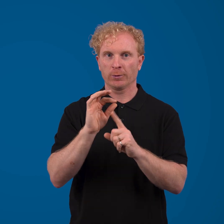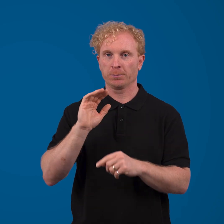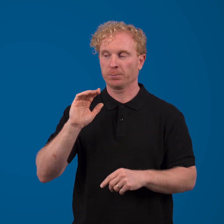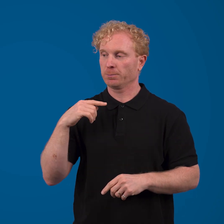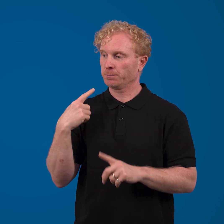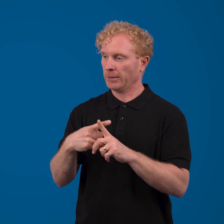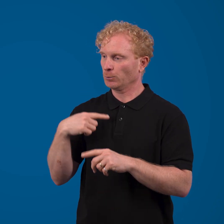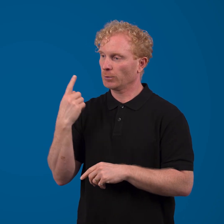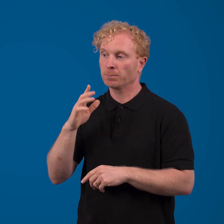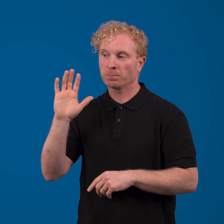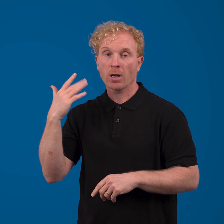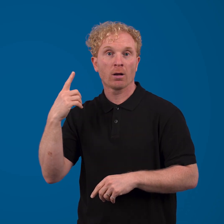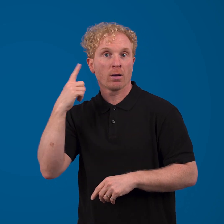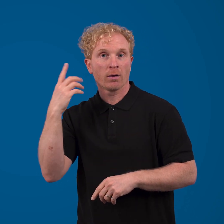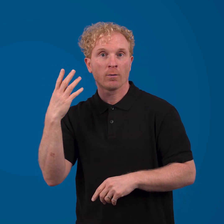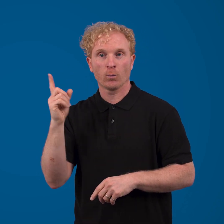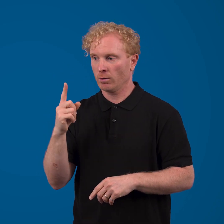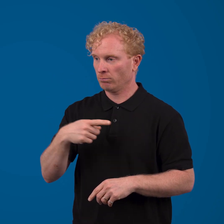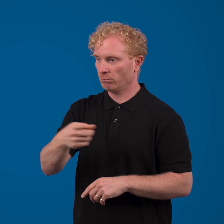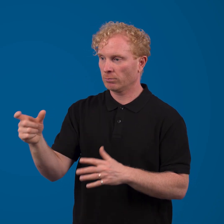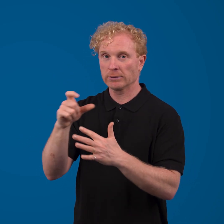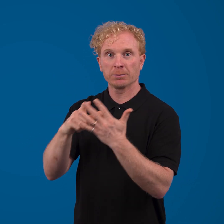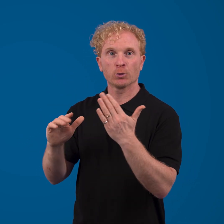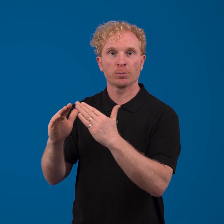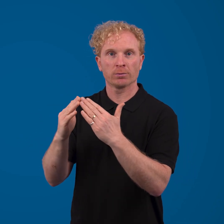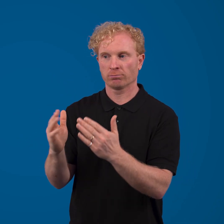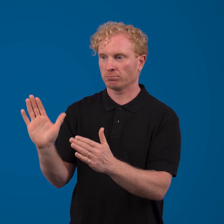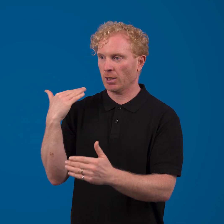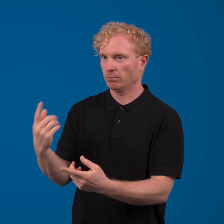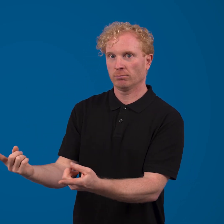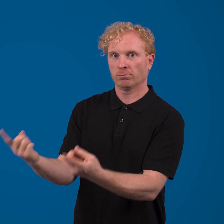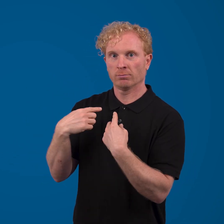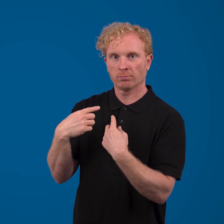We have heard what the disability community have said